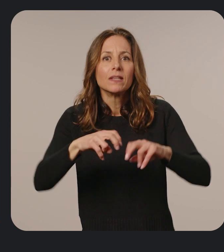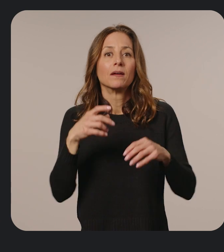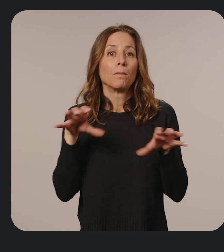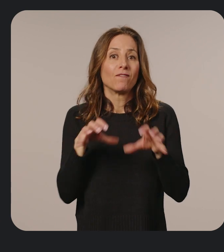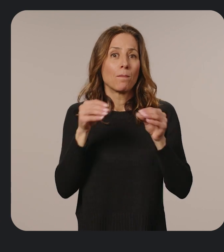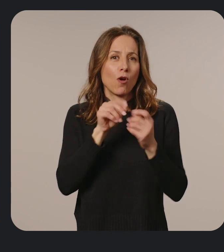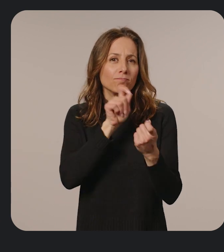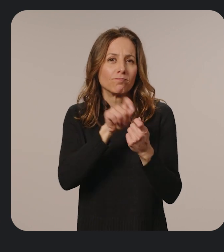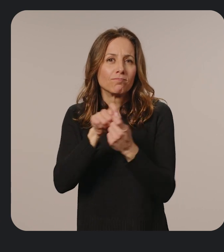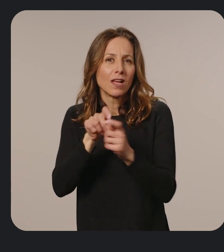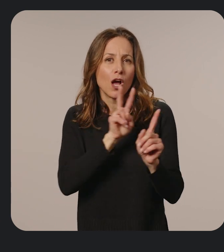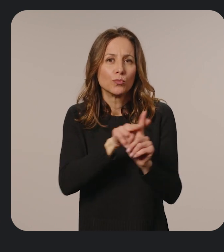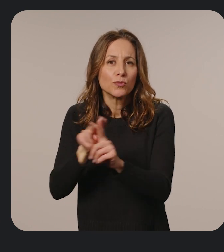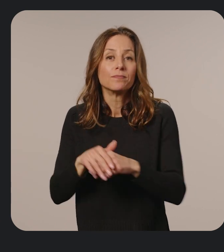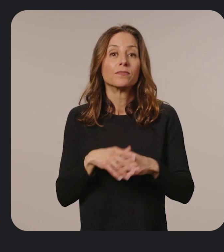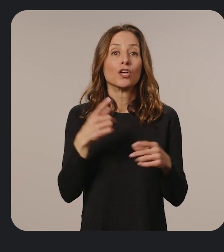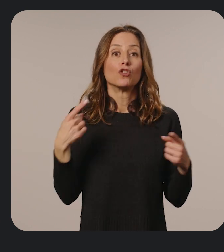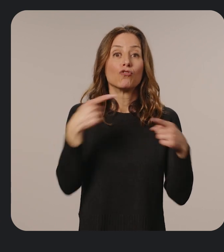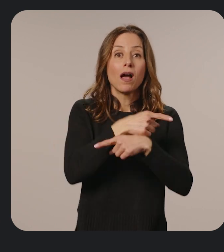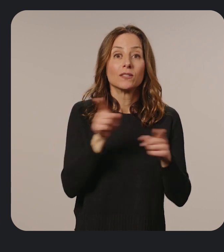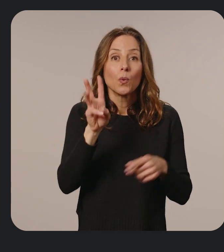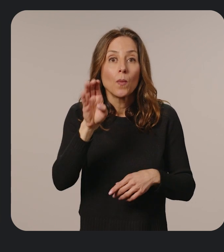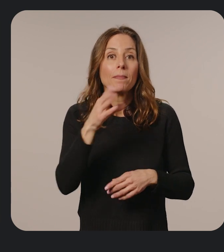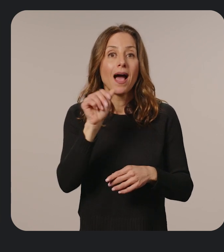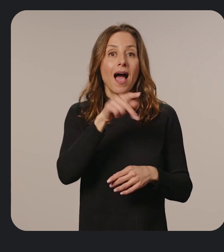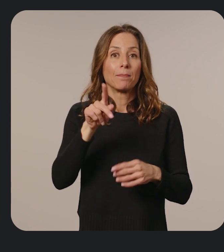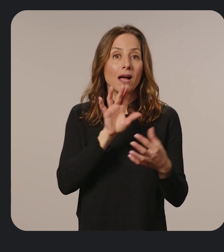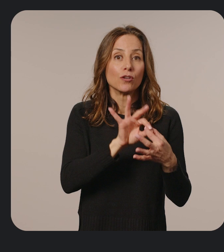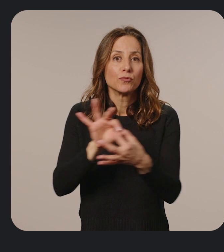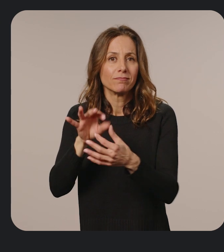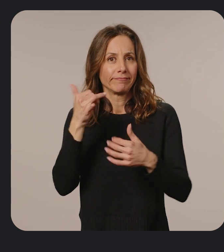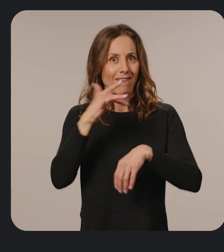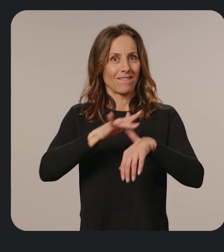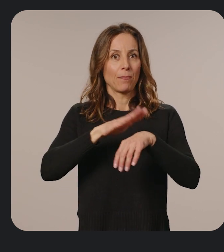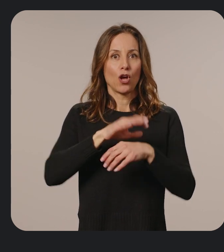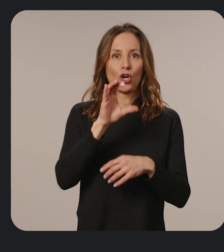insights and perform more accurate attribution. Cross-web and app attribution is currently